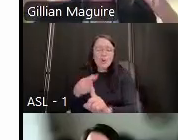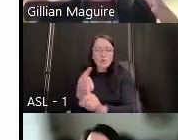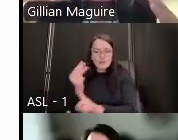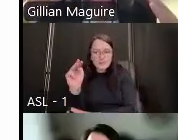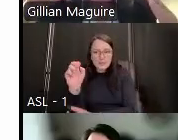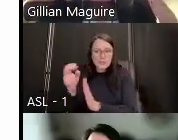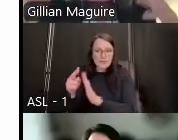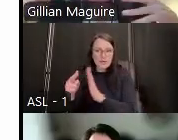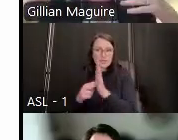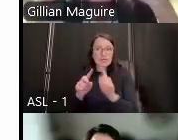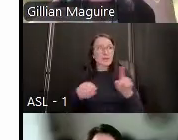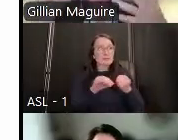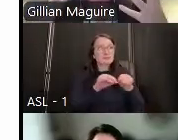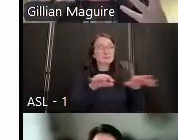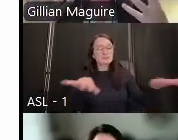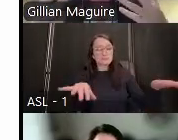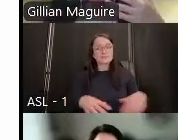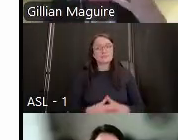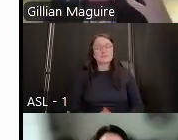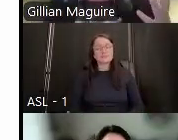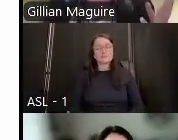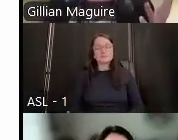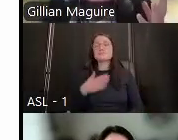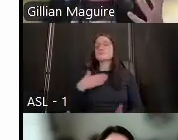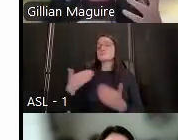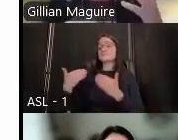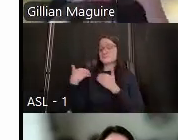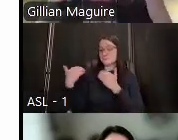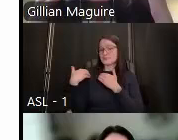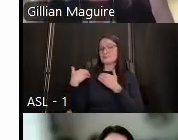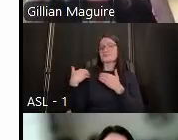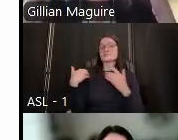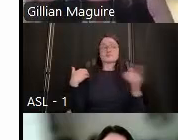Um, so I will connect them with local coaching agencies or local